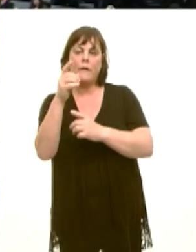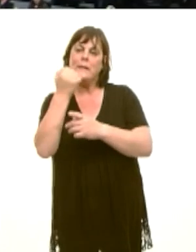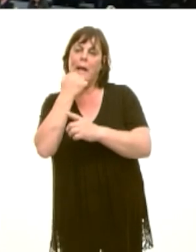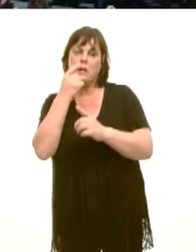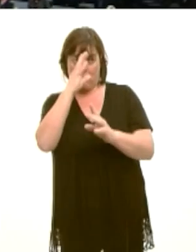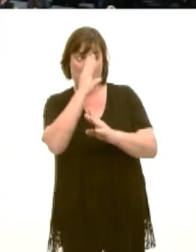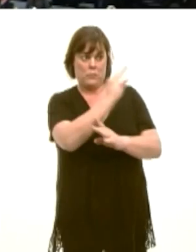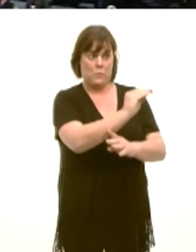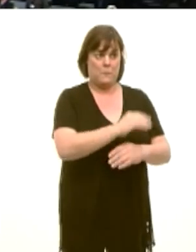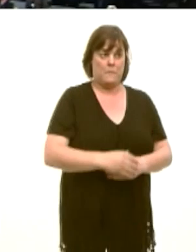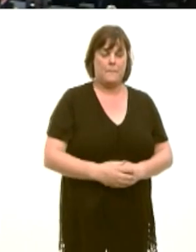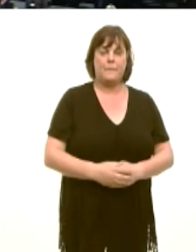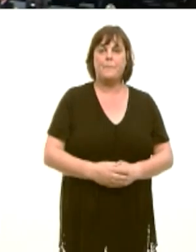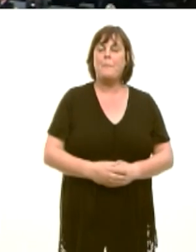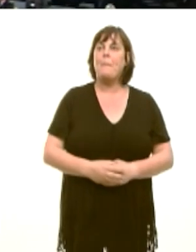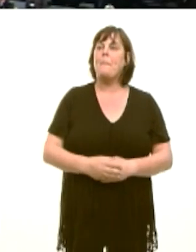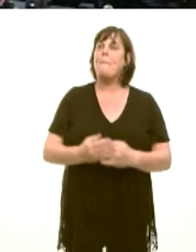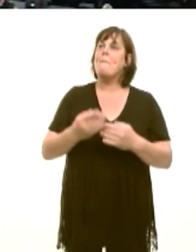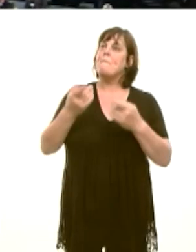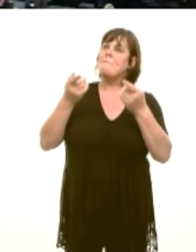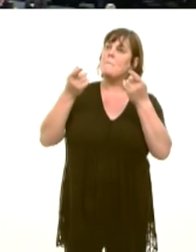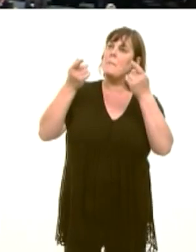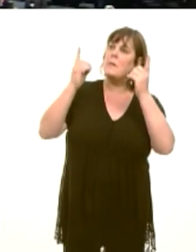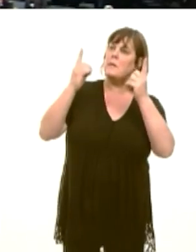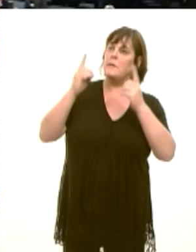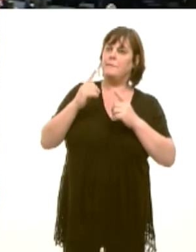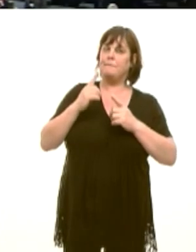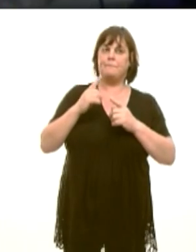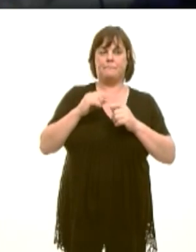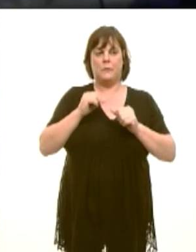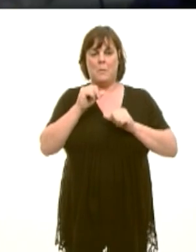Eluned Parrott: First Minister, one of the procedures or the systems in the NHS that